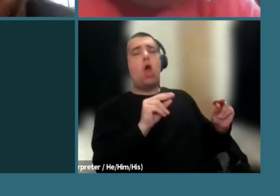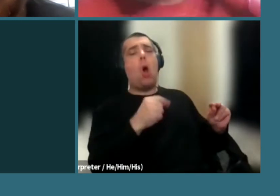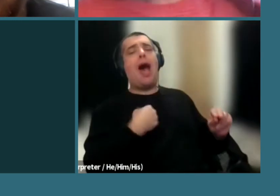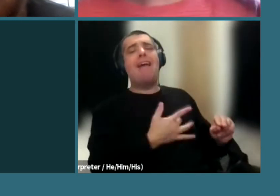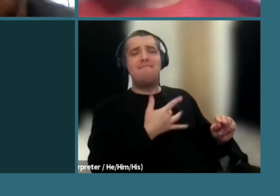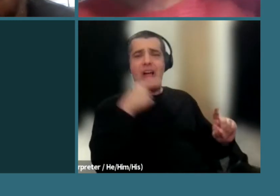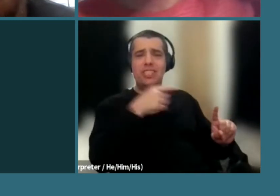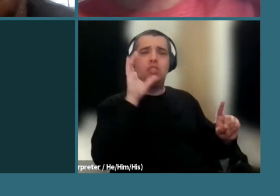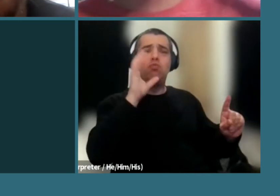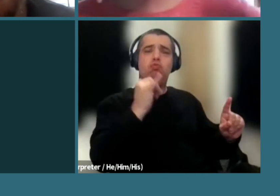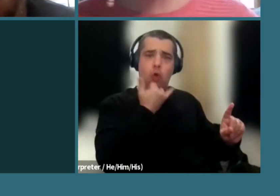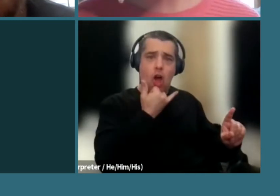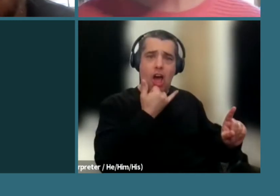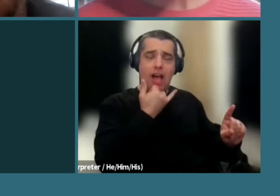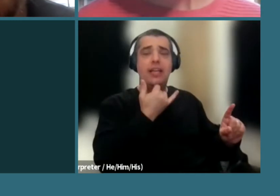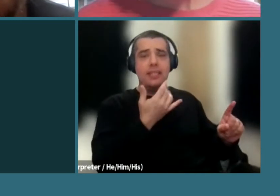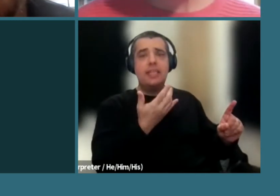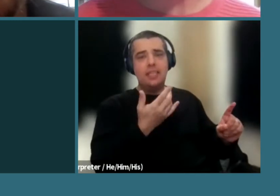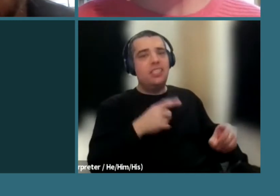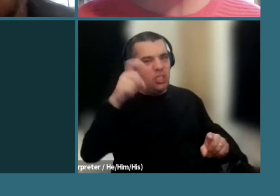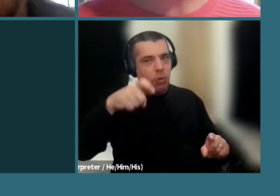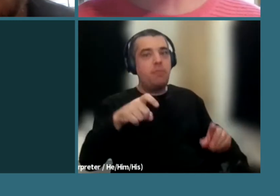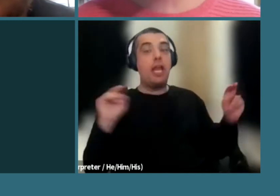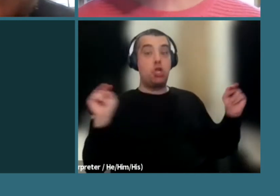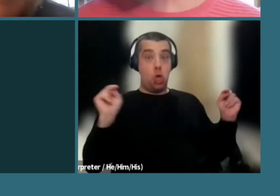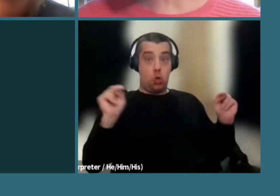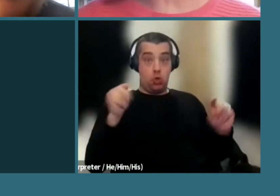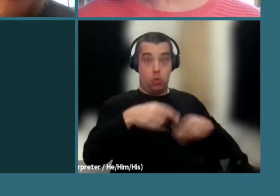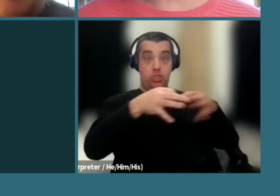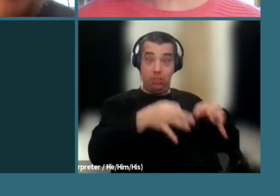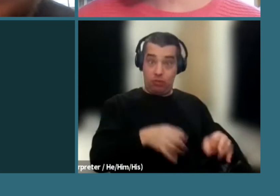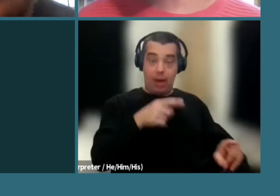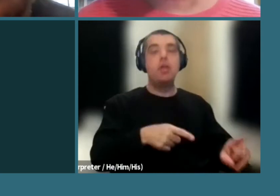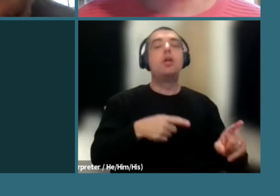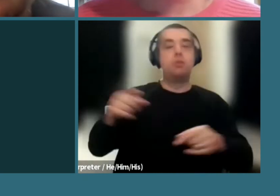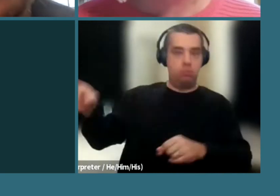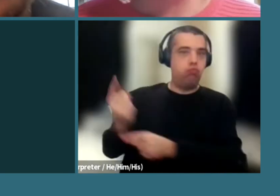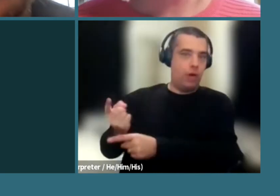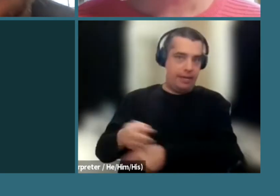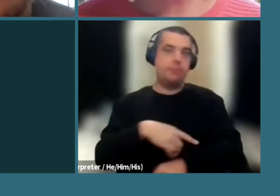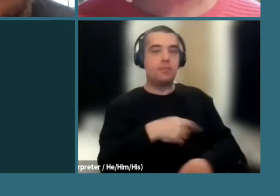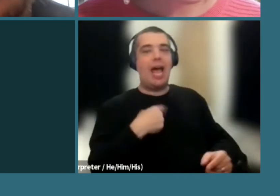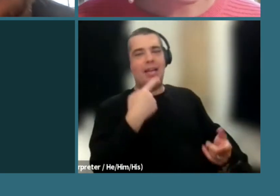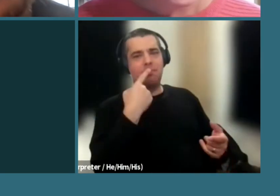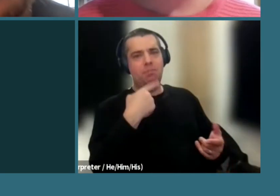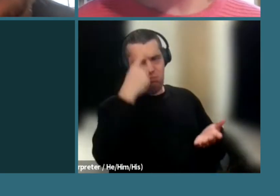I've been taught, you know, you're supposed to be the neutral party as the describer. So I guess that's a question. I know we were talking about the poetry,